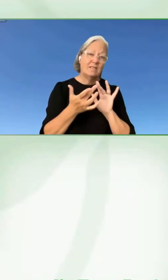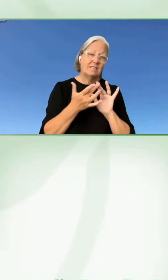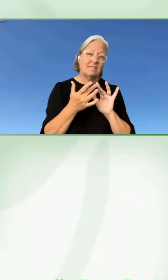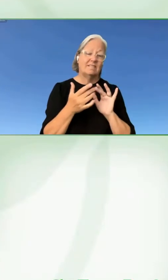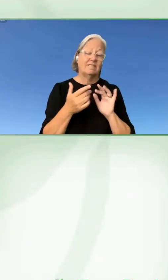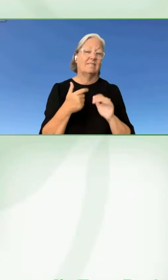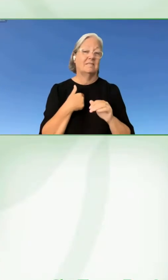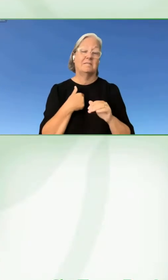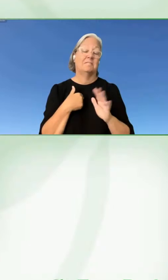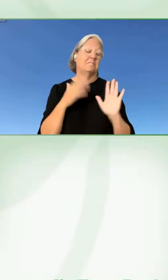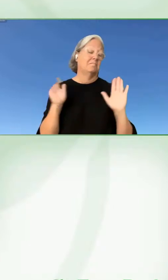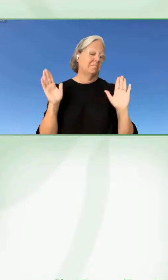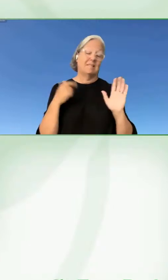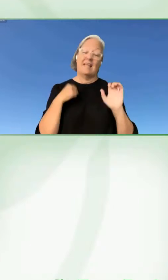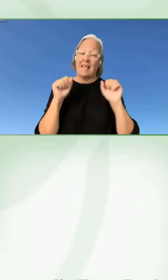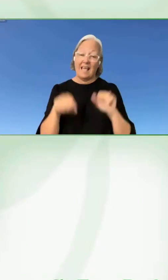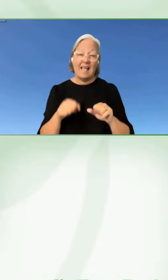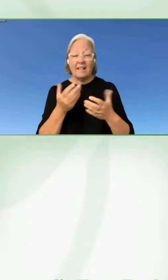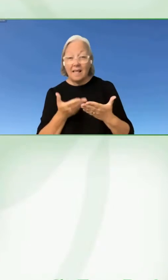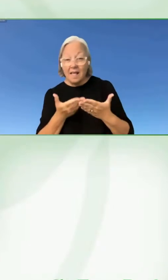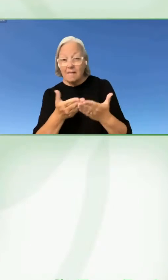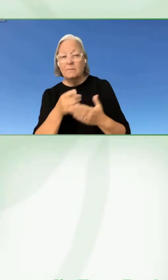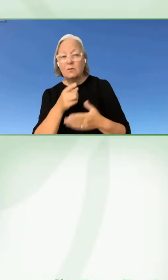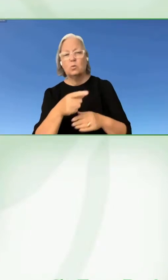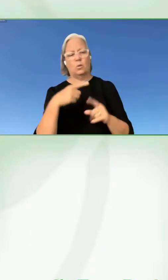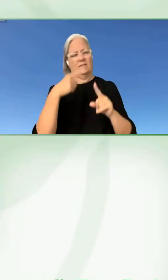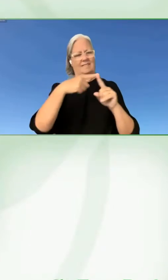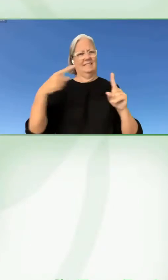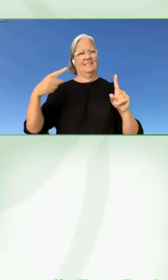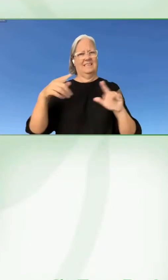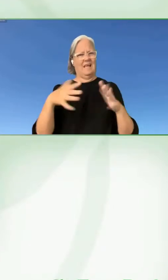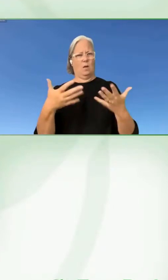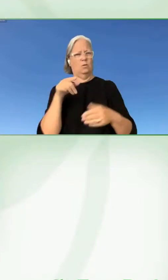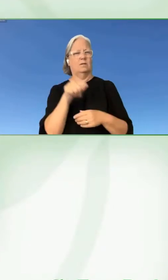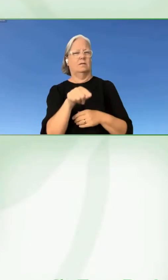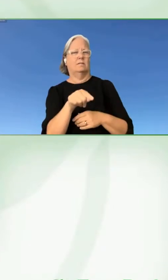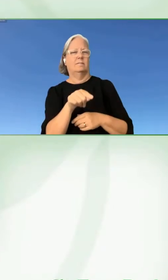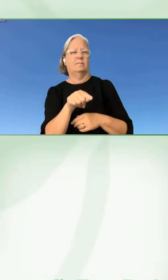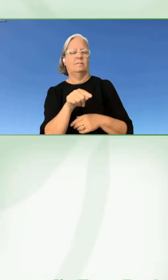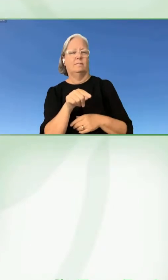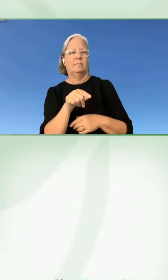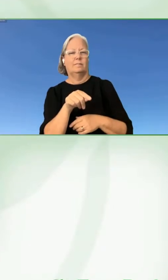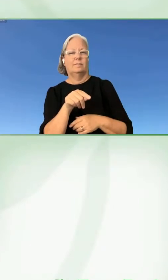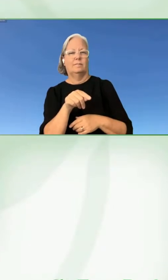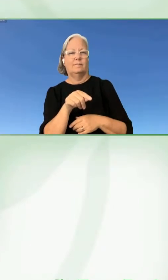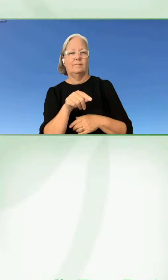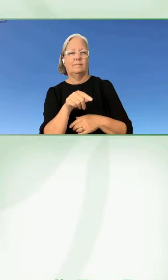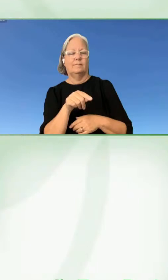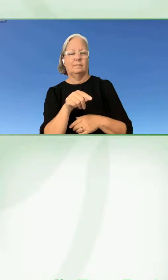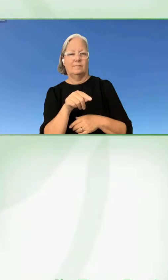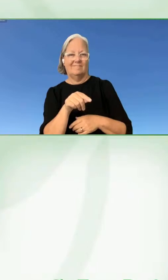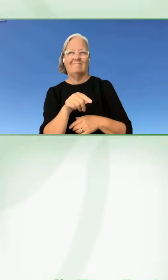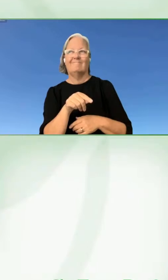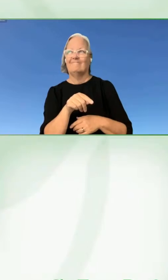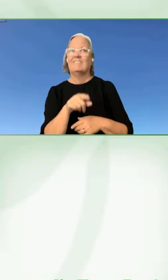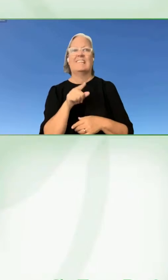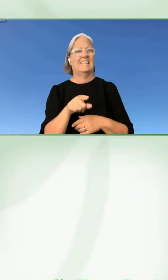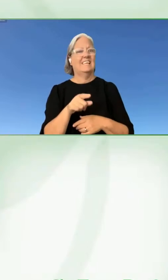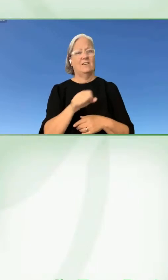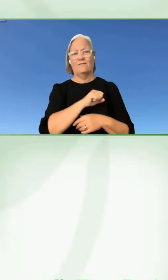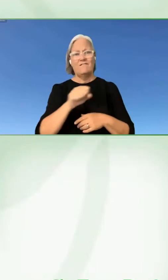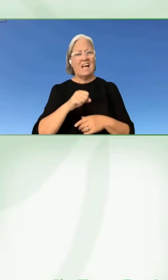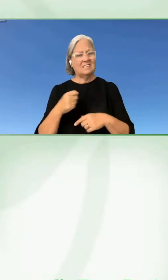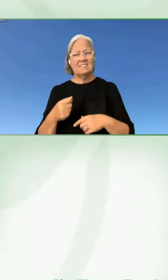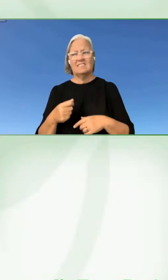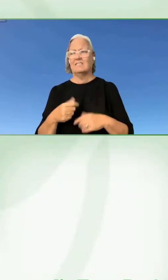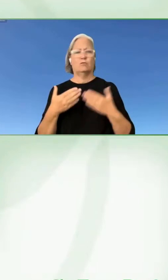able to help you with this digitalisation because it is very efficient, it is transparent,